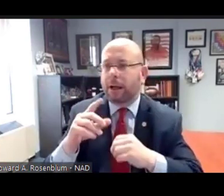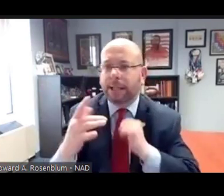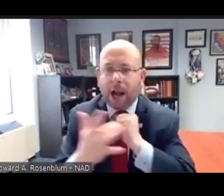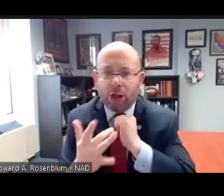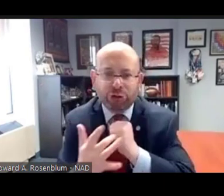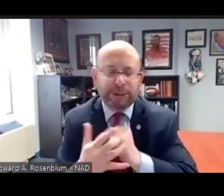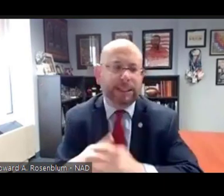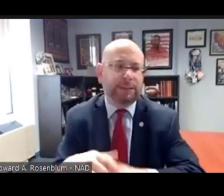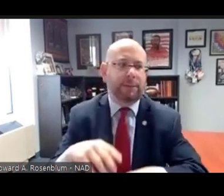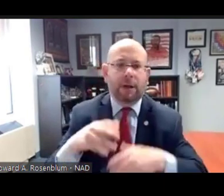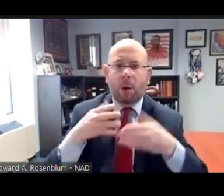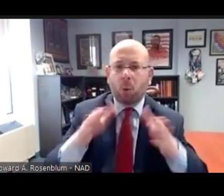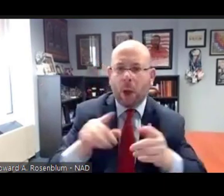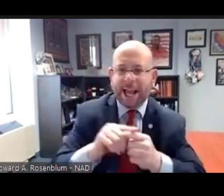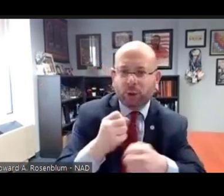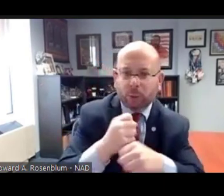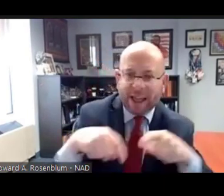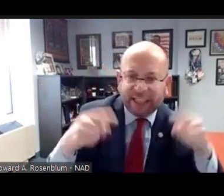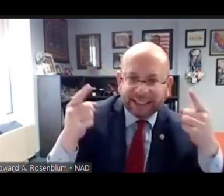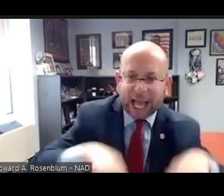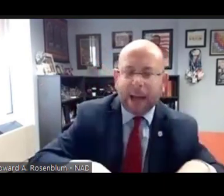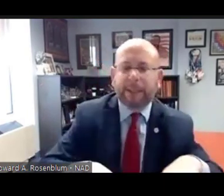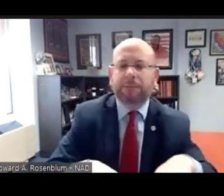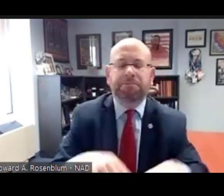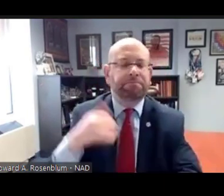We brought evidence. We brought technology.